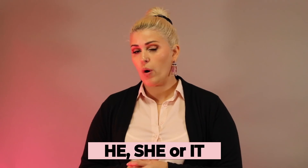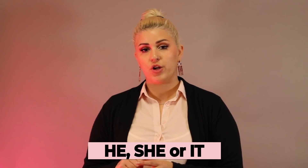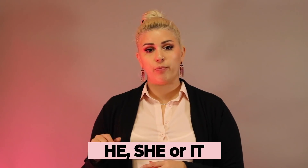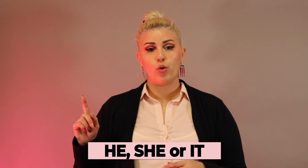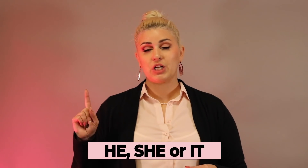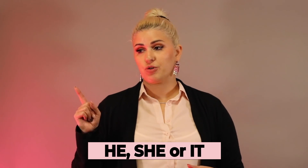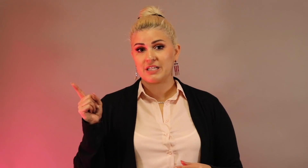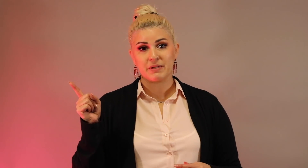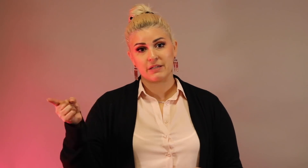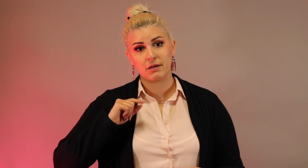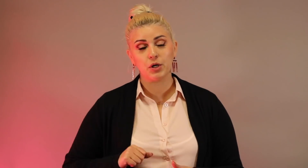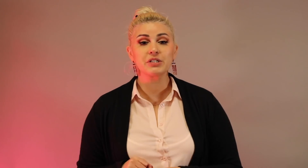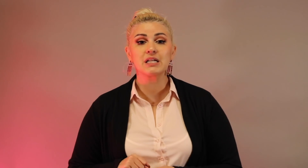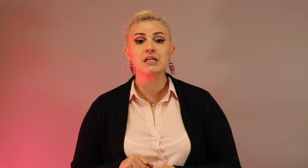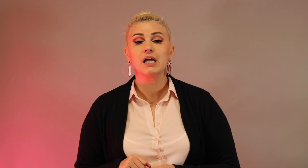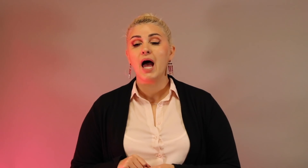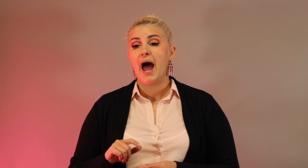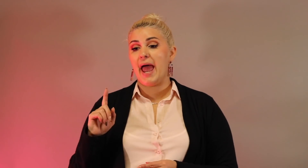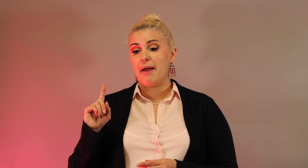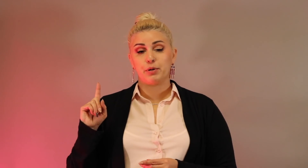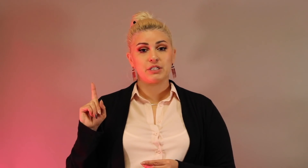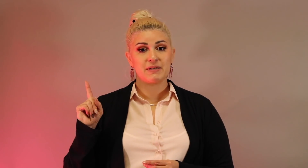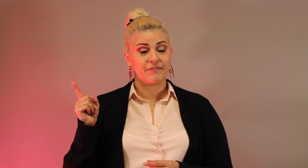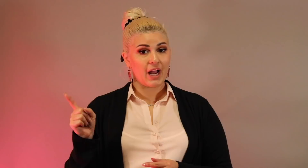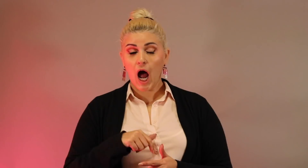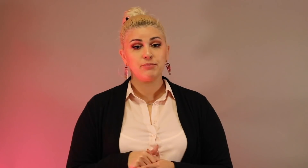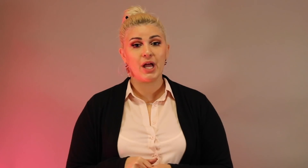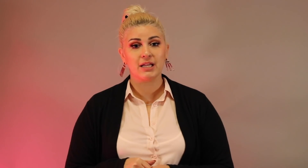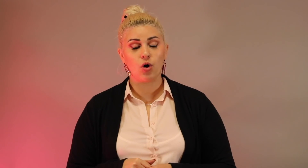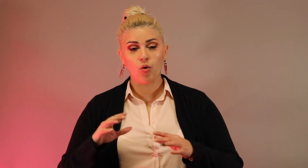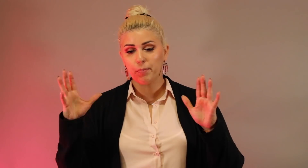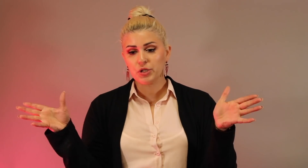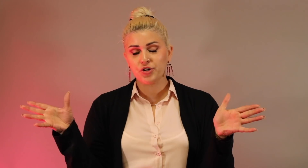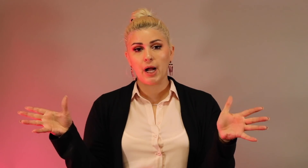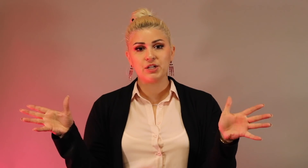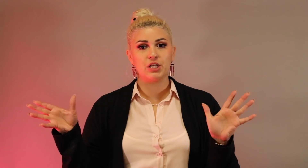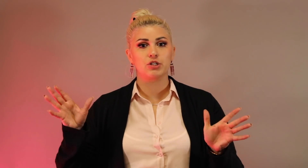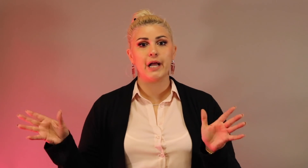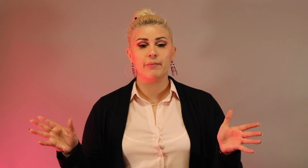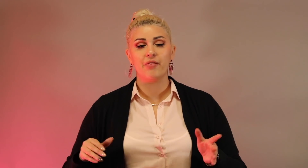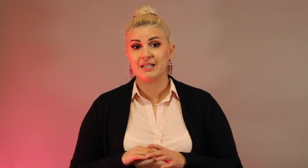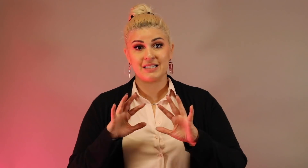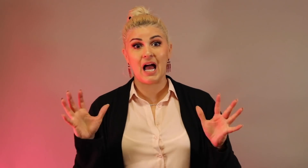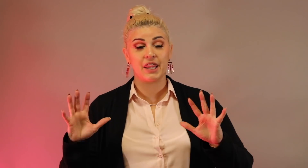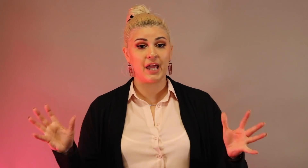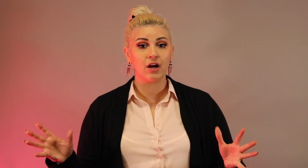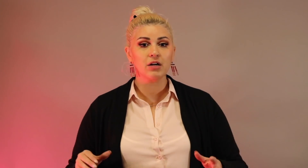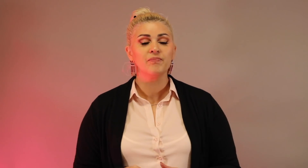Whether you're pointing to a specific person, a specific object or a person or object that you're talking about, that is not there.